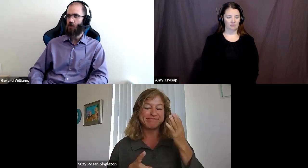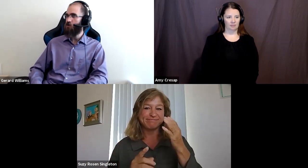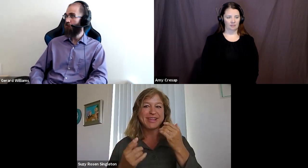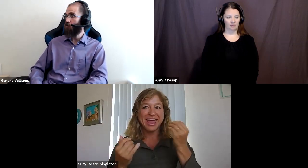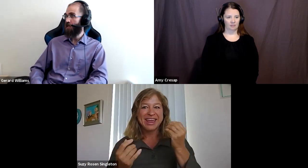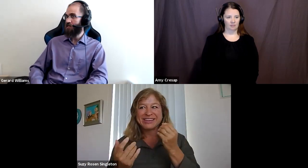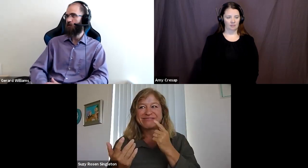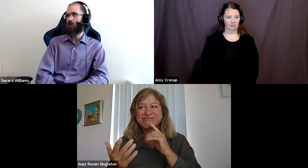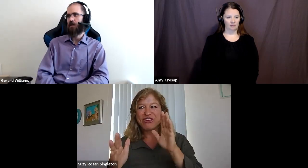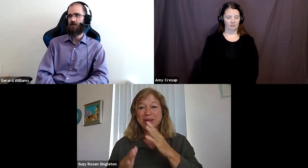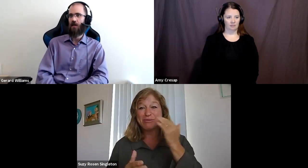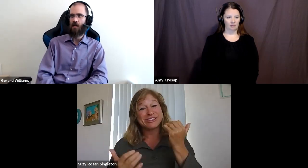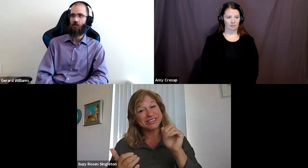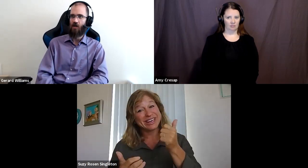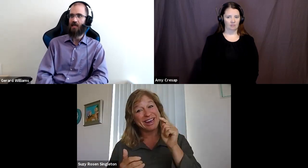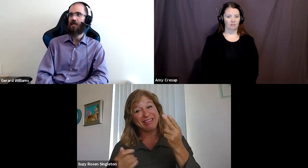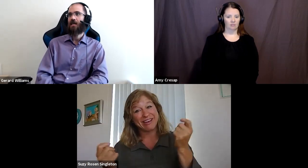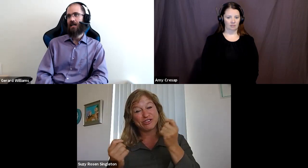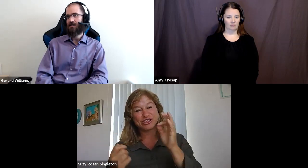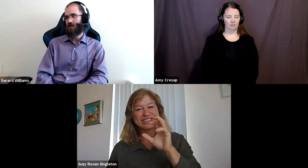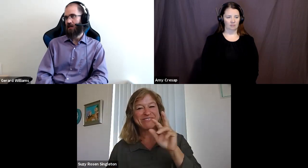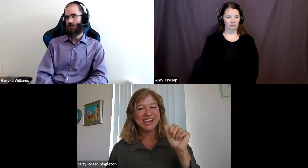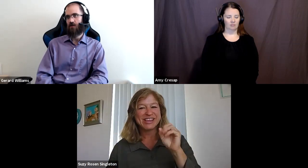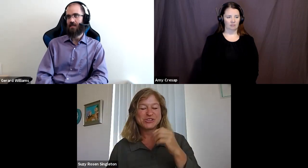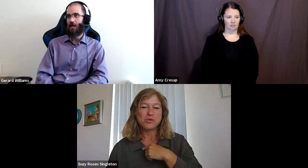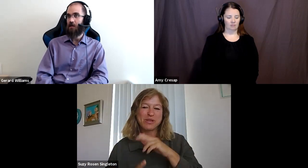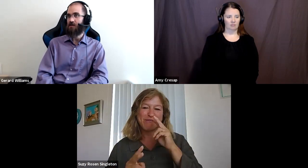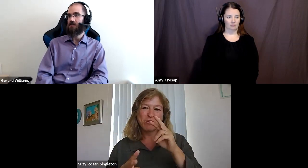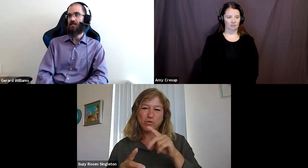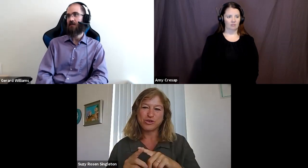So four things we will be expounding upon. It's actually great timing this is the 10th